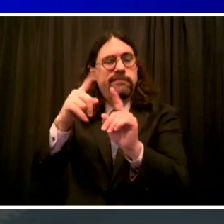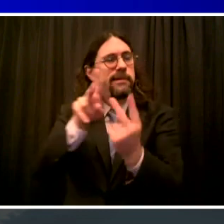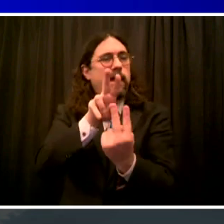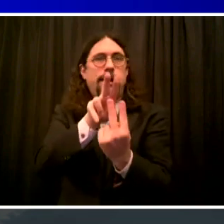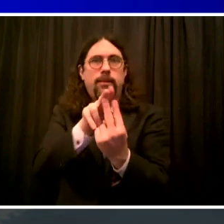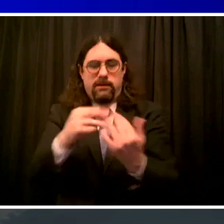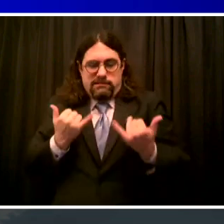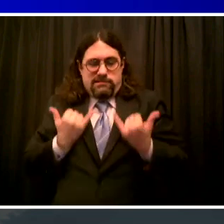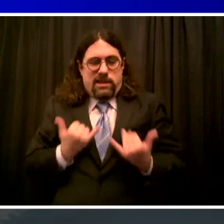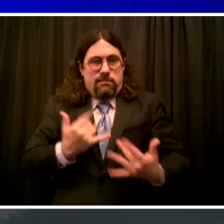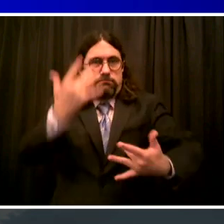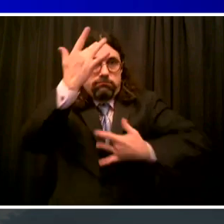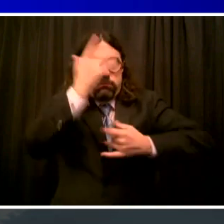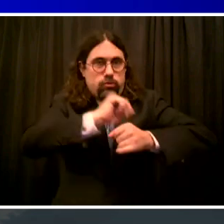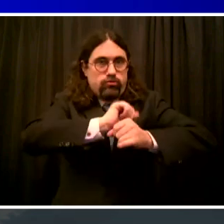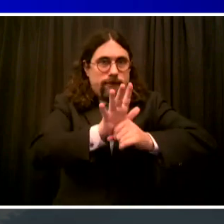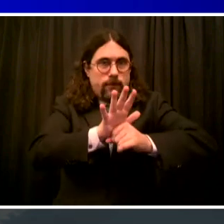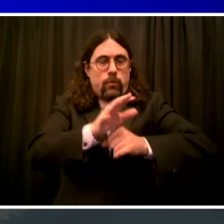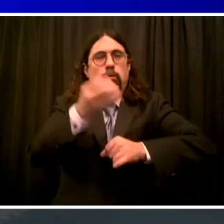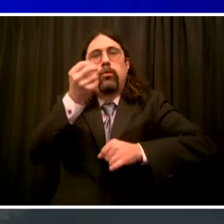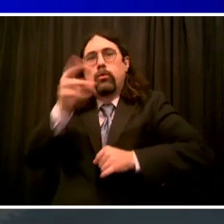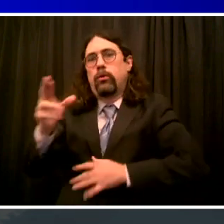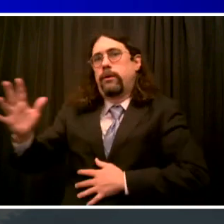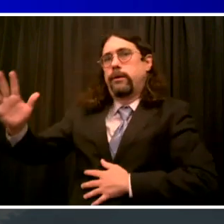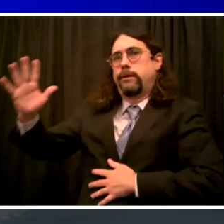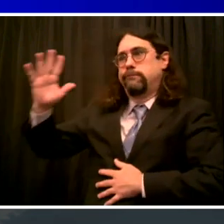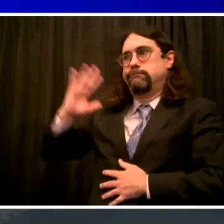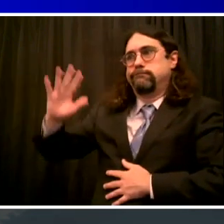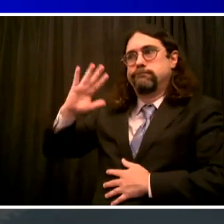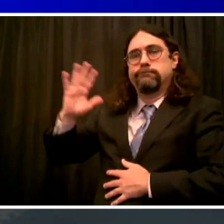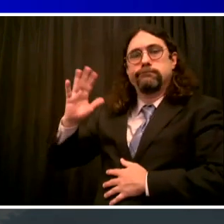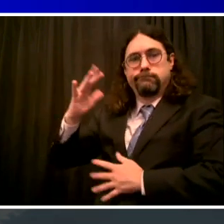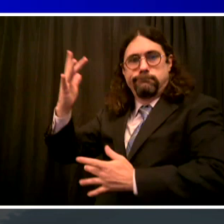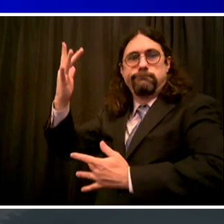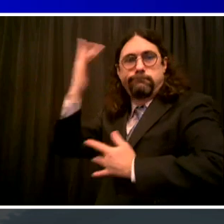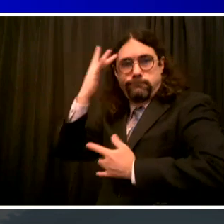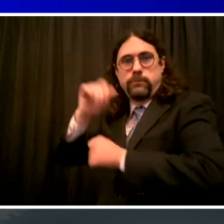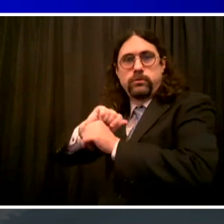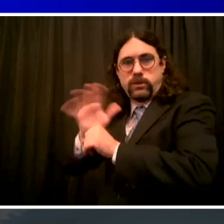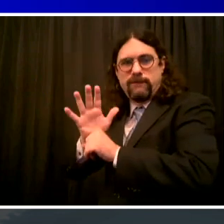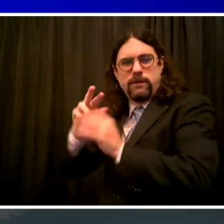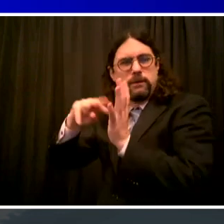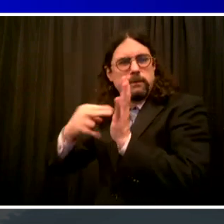NOW, A FEW DAYS AGO, WE LOST A CHILD. IT'S THE FIRST TIME WE SAW A CHILD DIE FROM